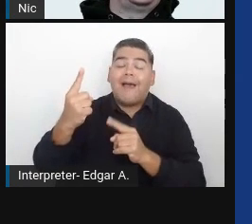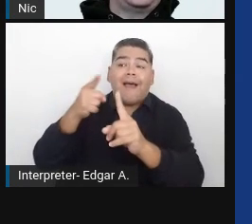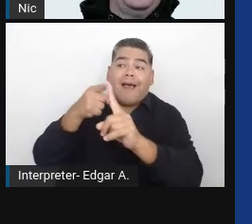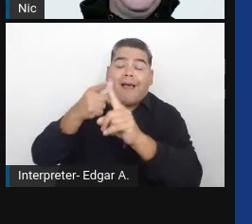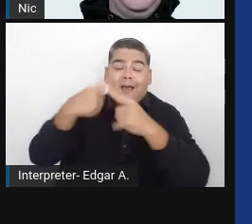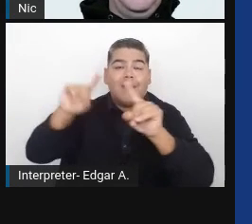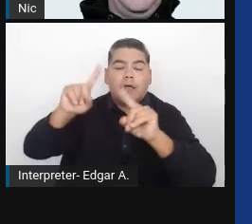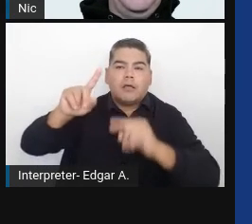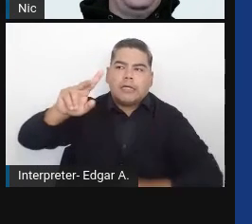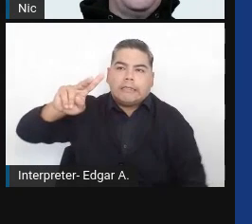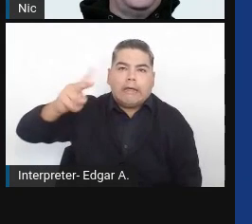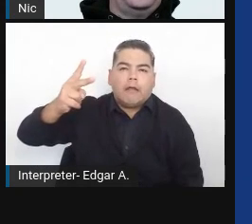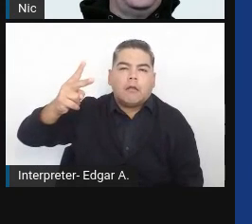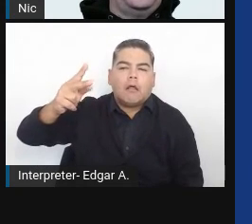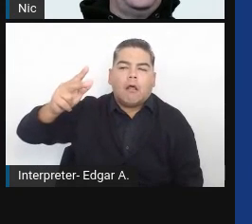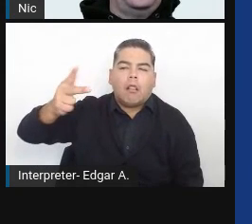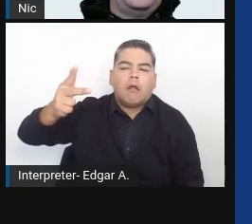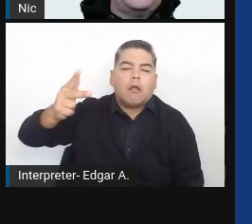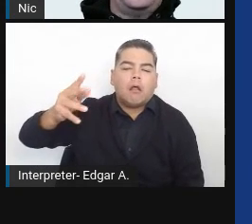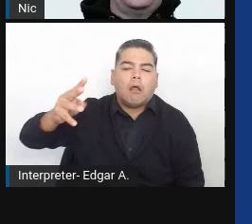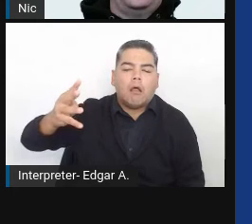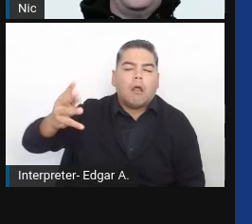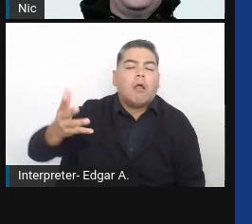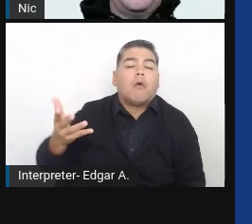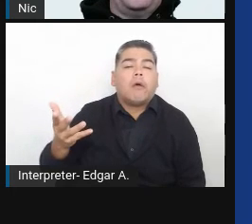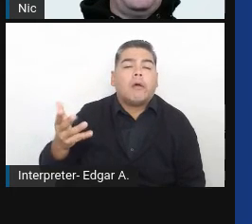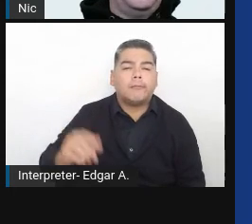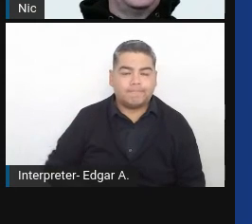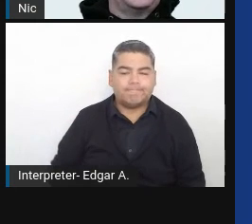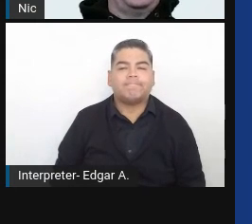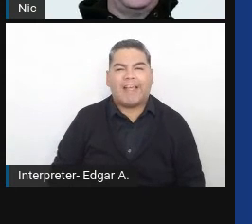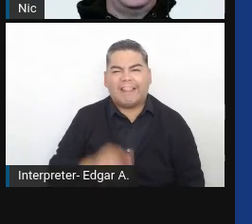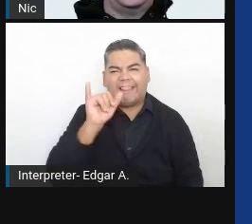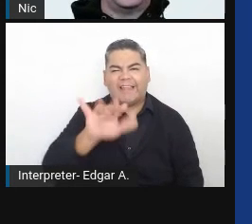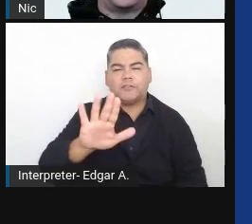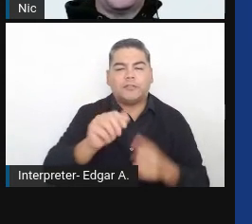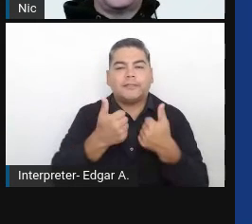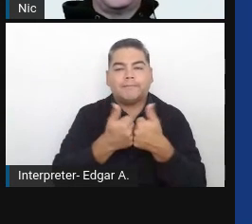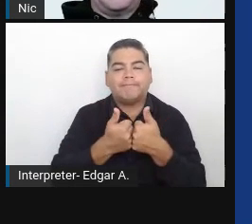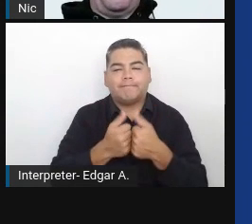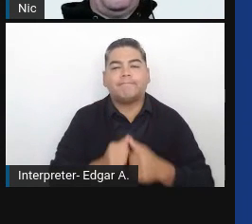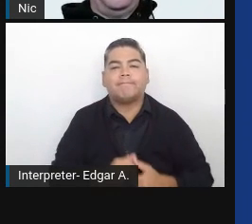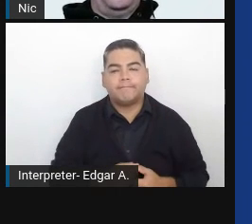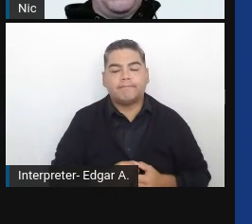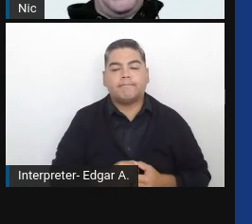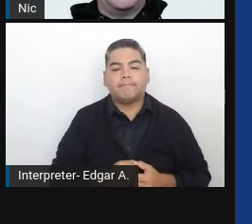That's me, I invite you to reach out on Twitter later because, typically, there's questions that pop into mind